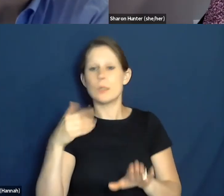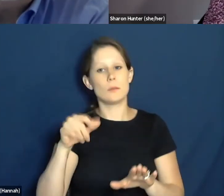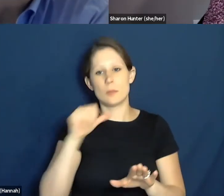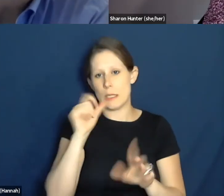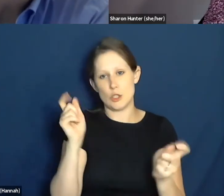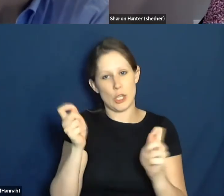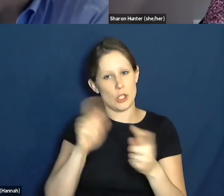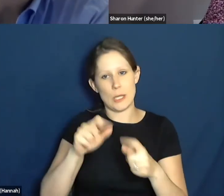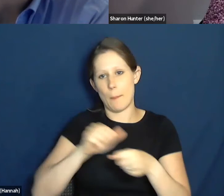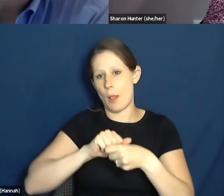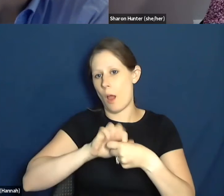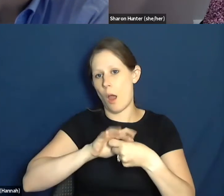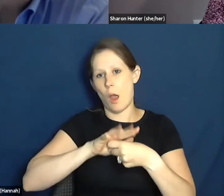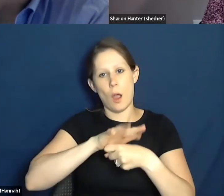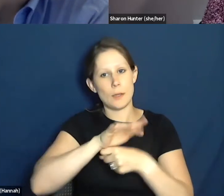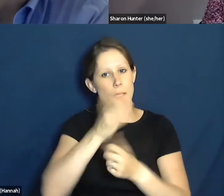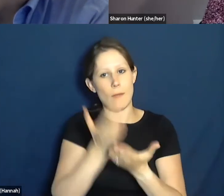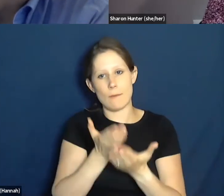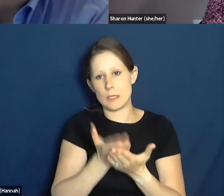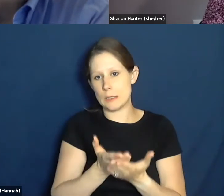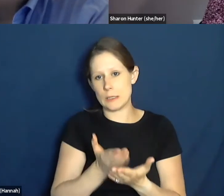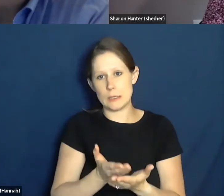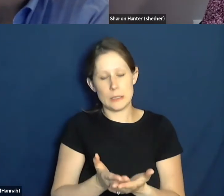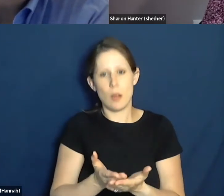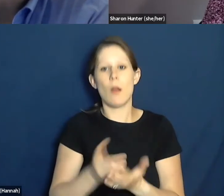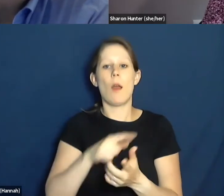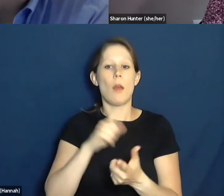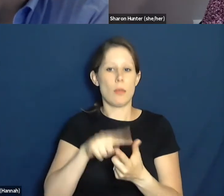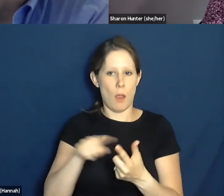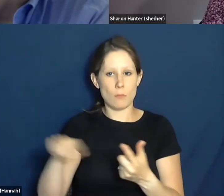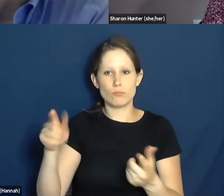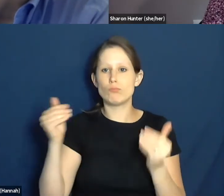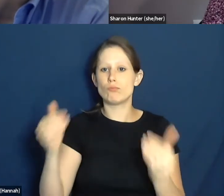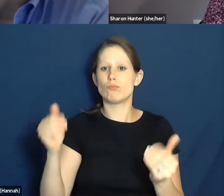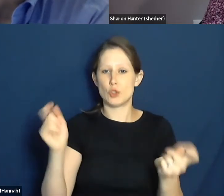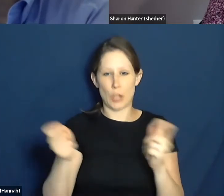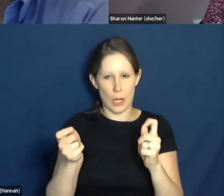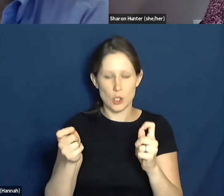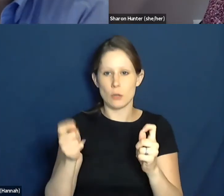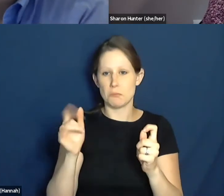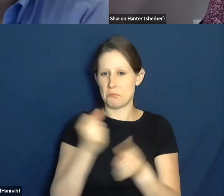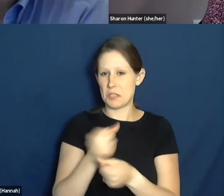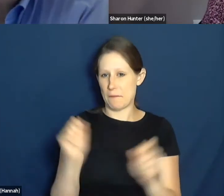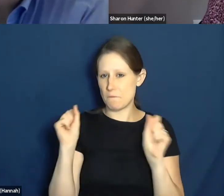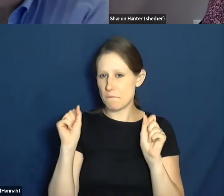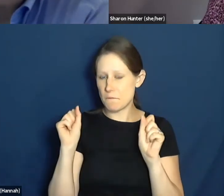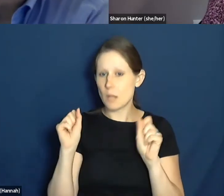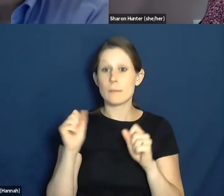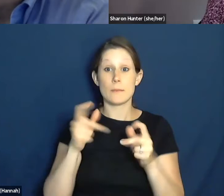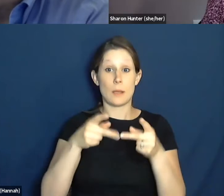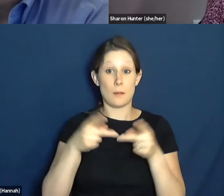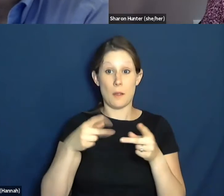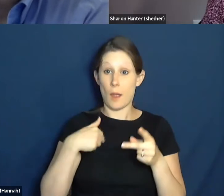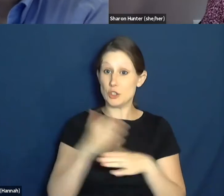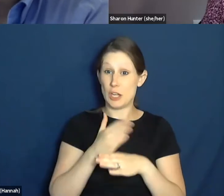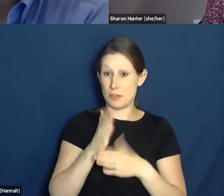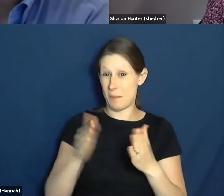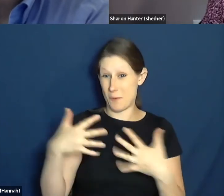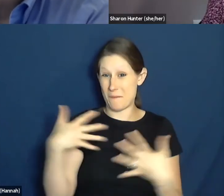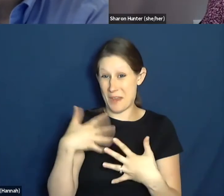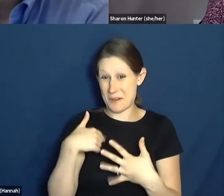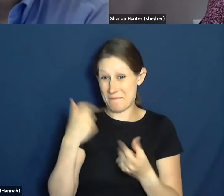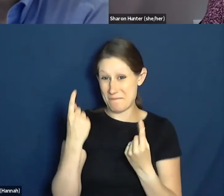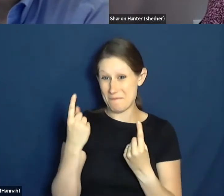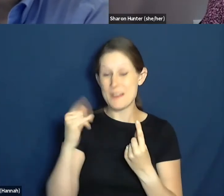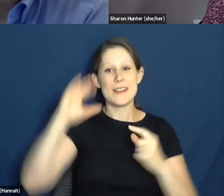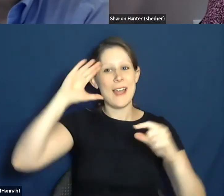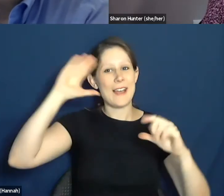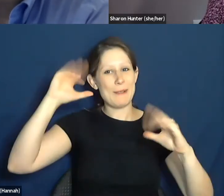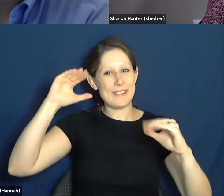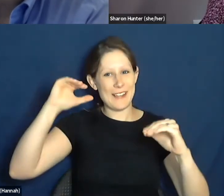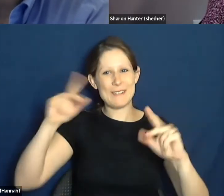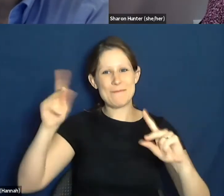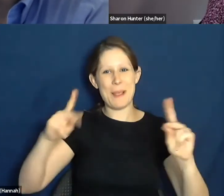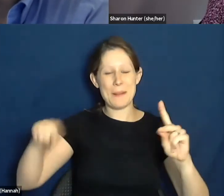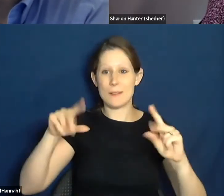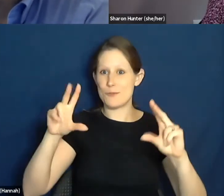of evidence to show it's safe. Where I share the fear is the expectation that unmasked people are